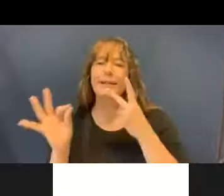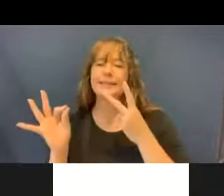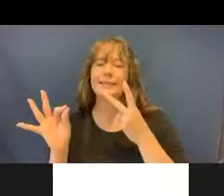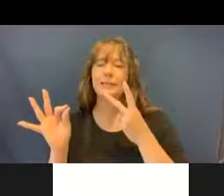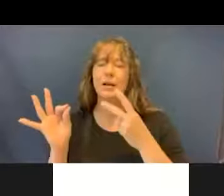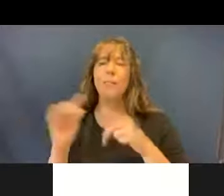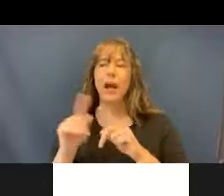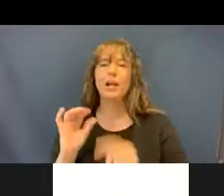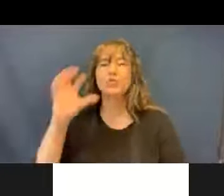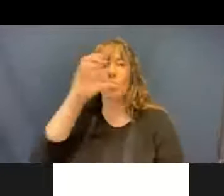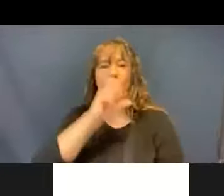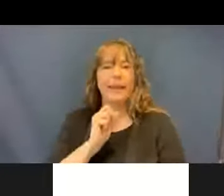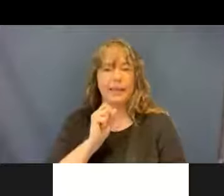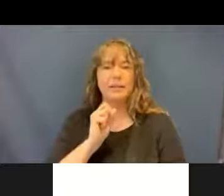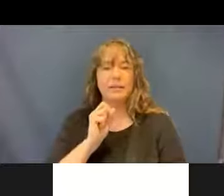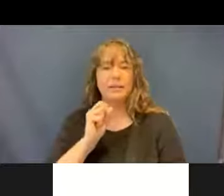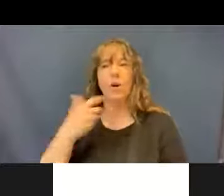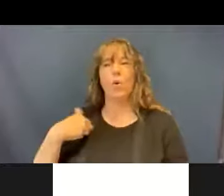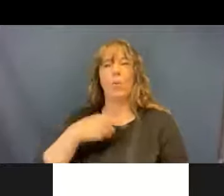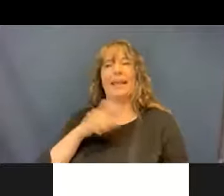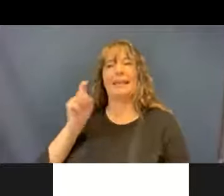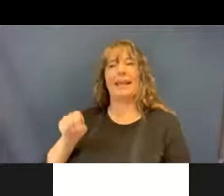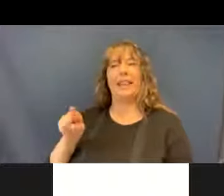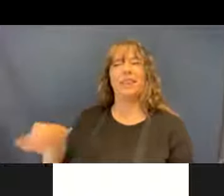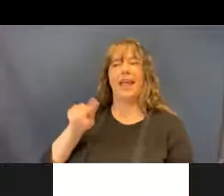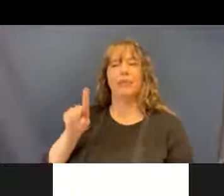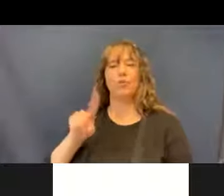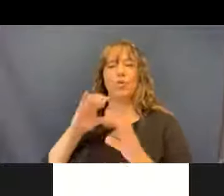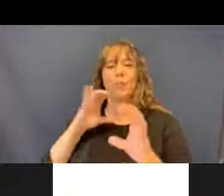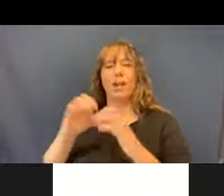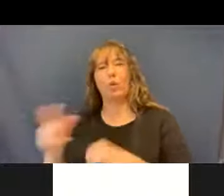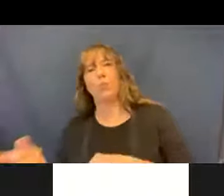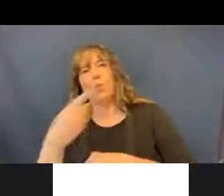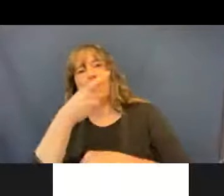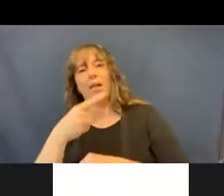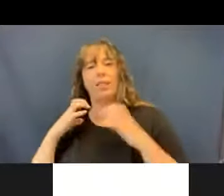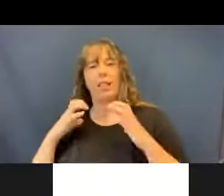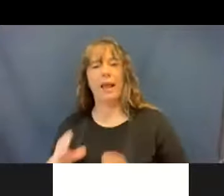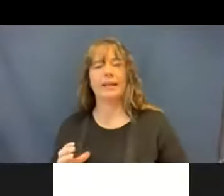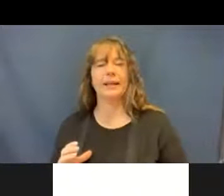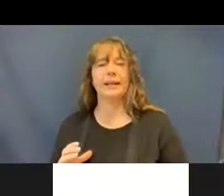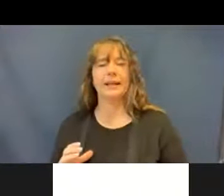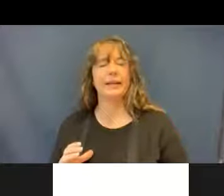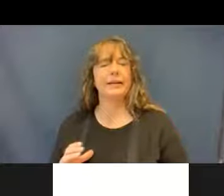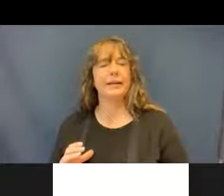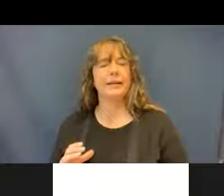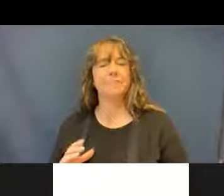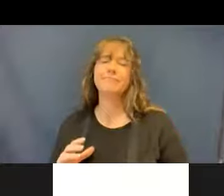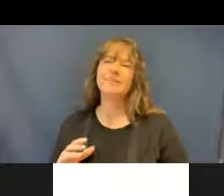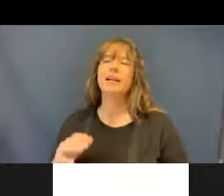that we need them to go communicate with the client. Just treating us differently than